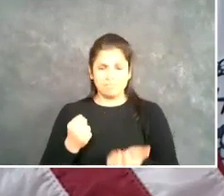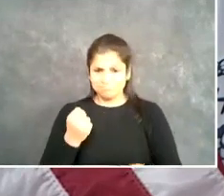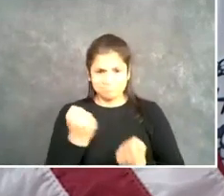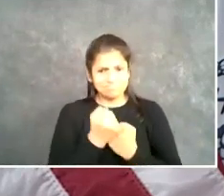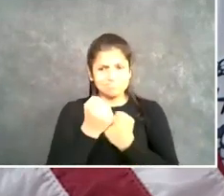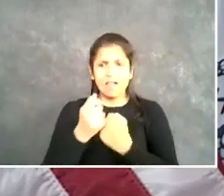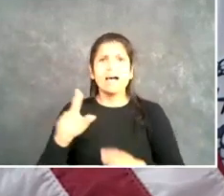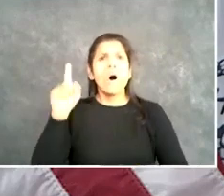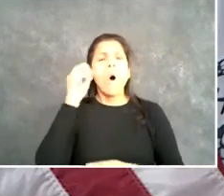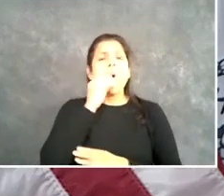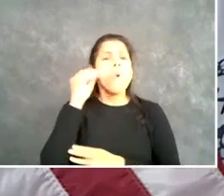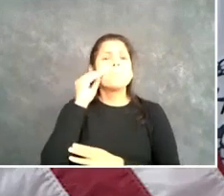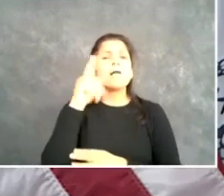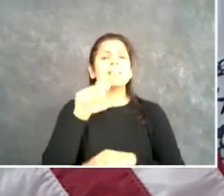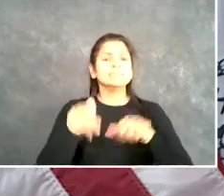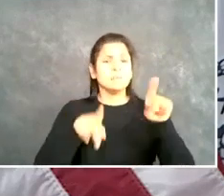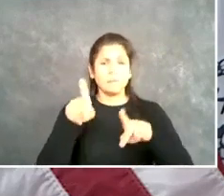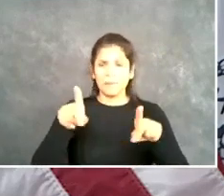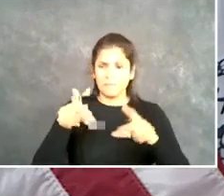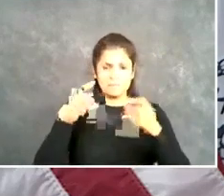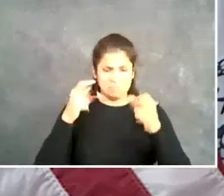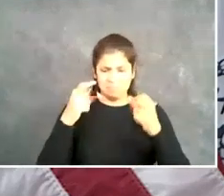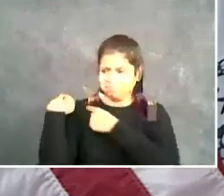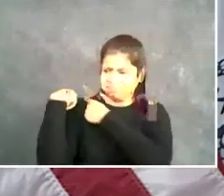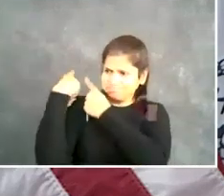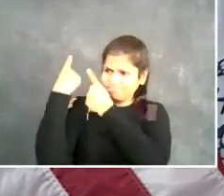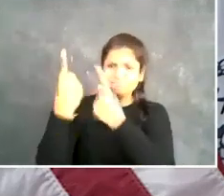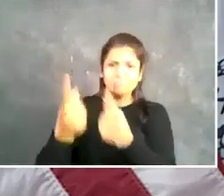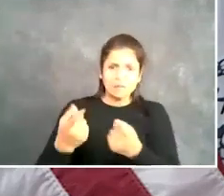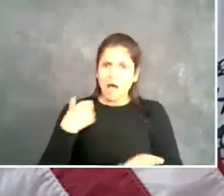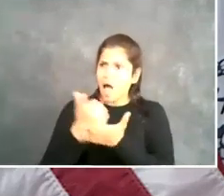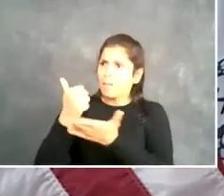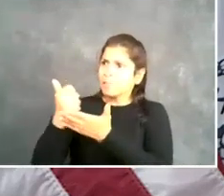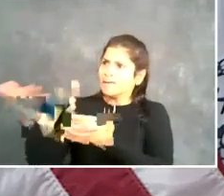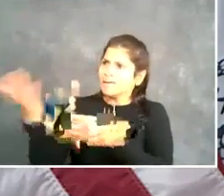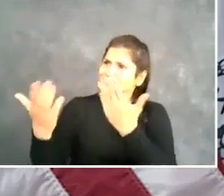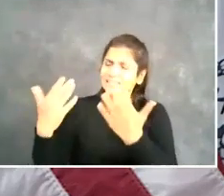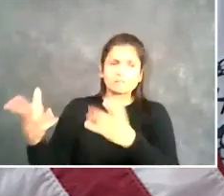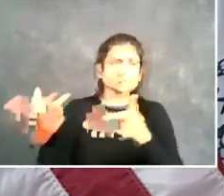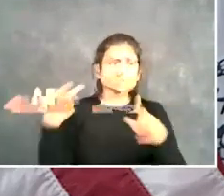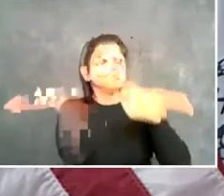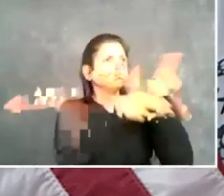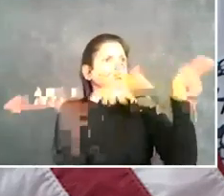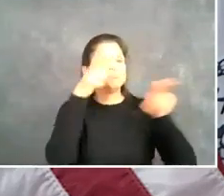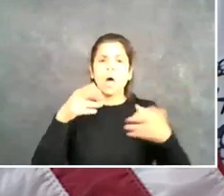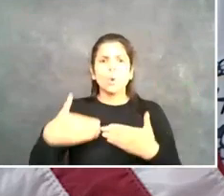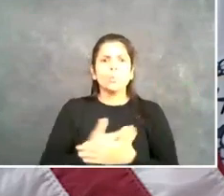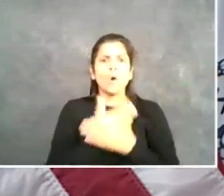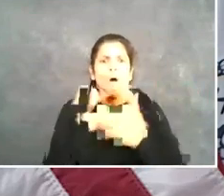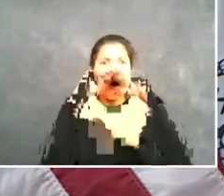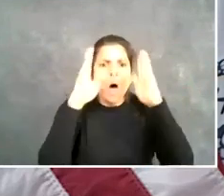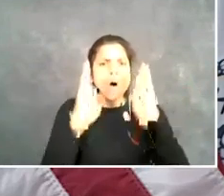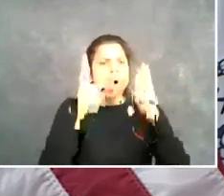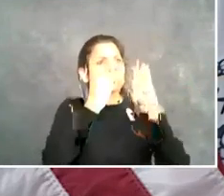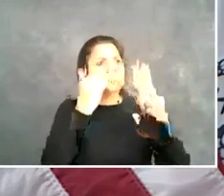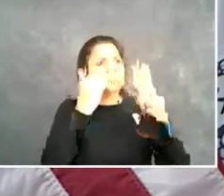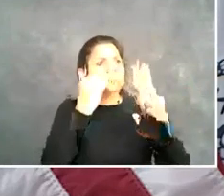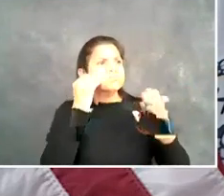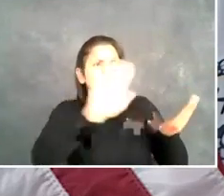WILL TRANSFORM THE REALITY OF HOMELESSNESS ON THE STREETS OF THIS CITY. I DON'T HAVE A DOUBT IN MY MIND.